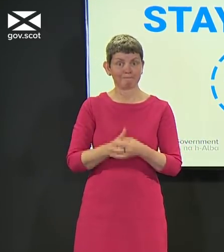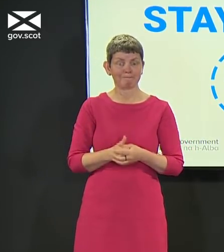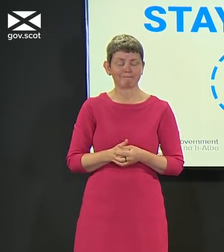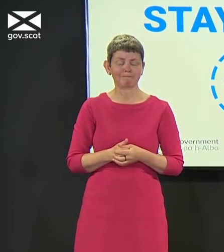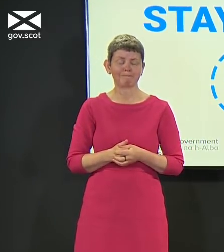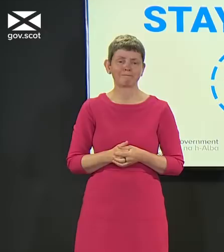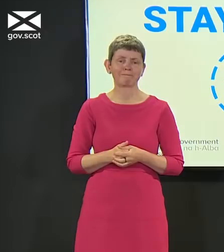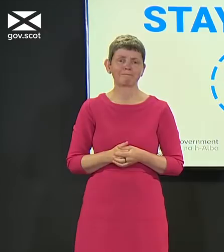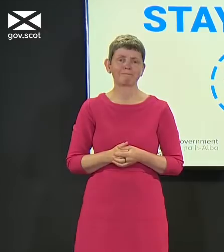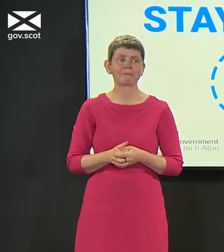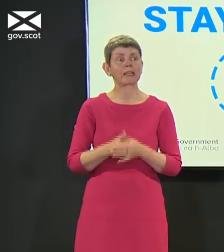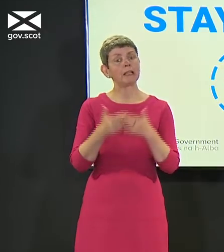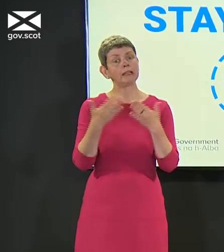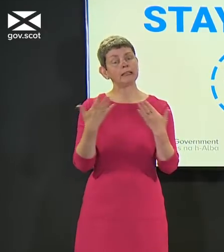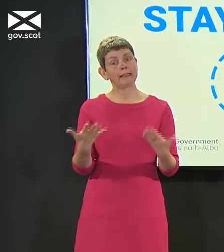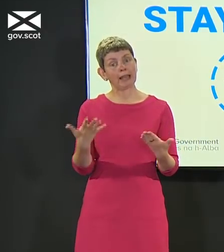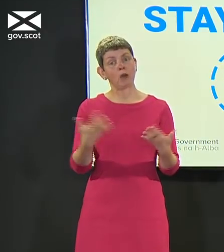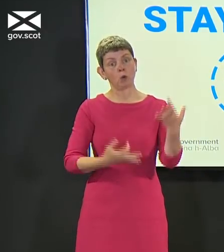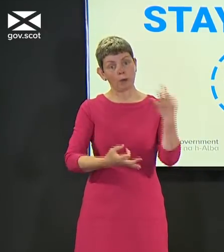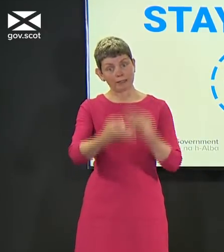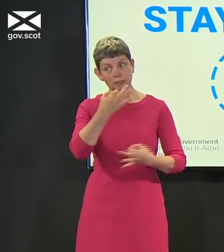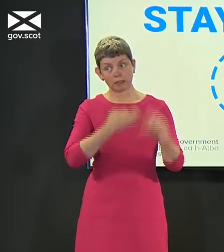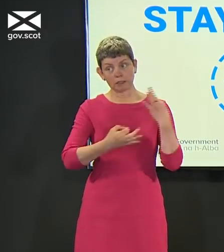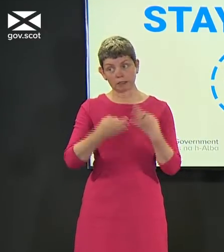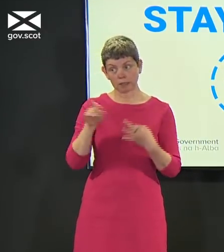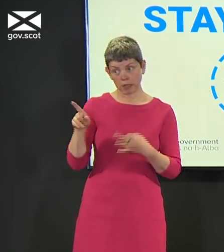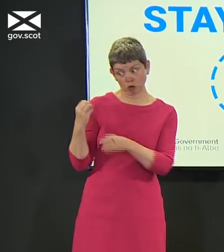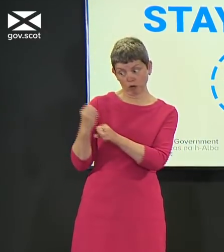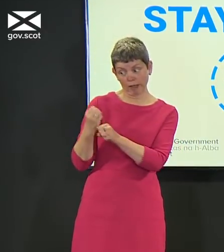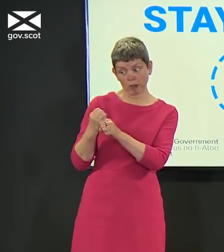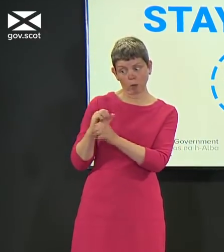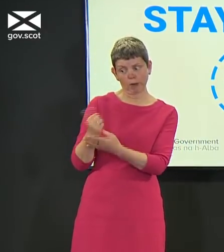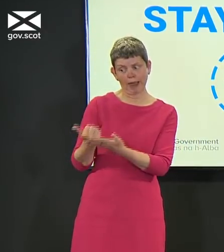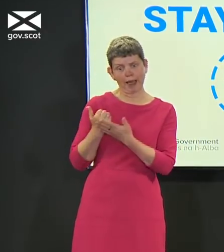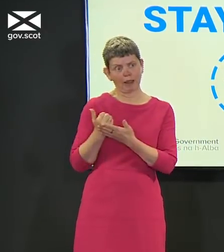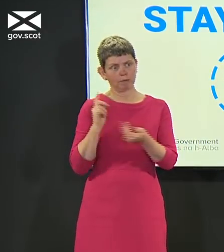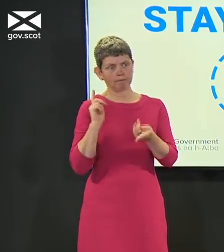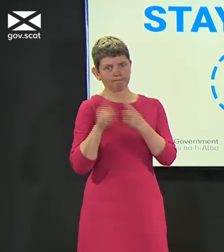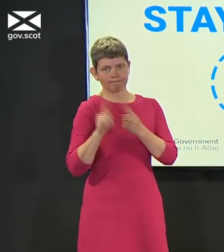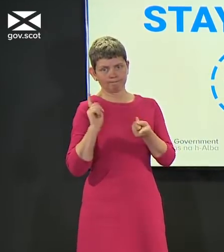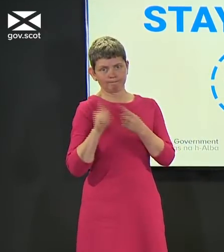we'll move now to questions and Gregor will help me with the questions and first today I'll